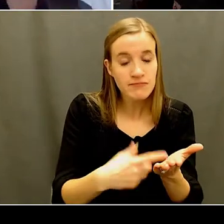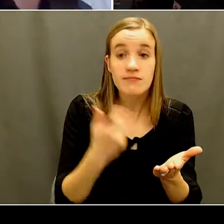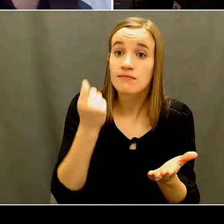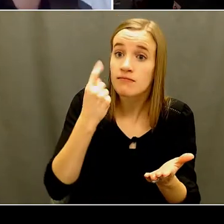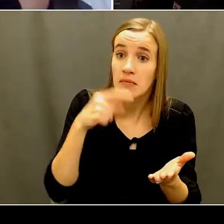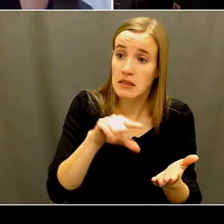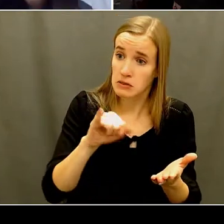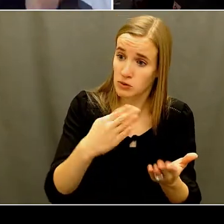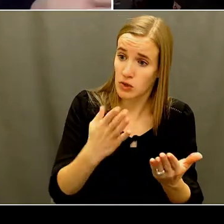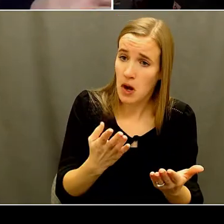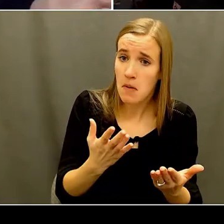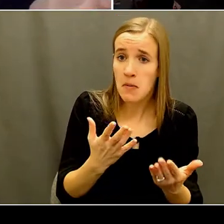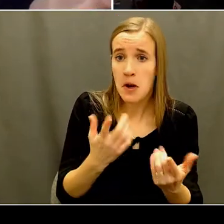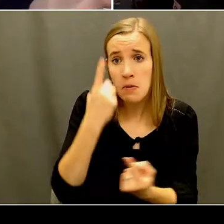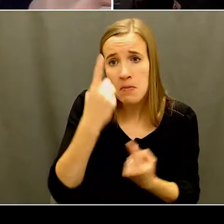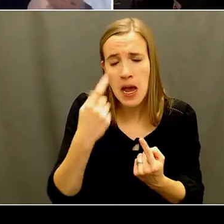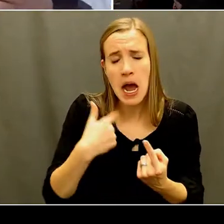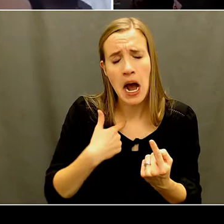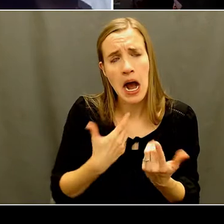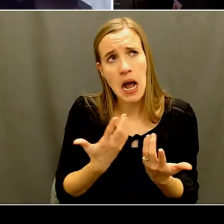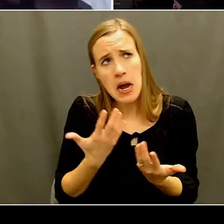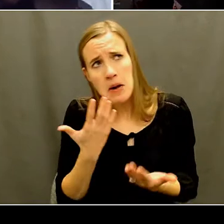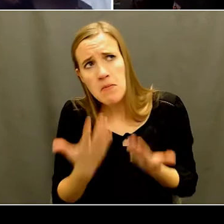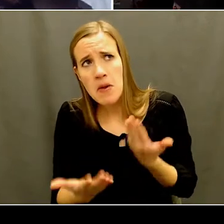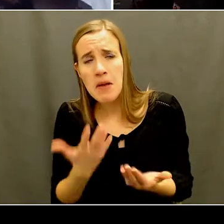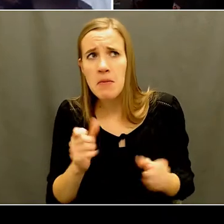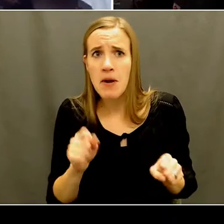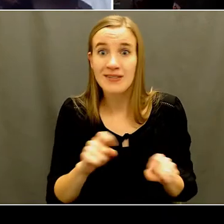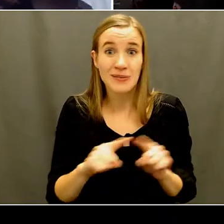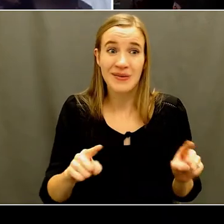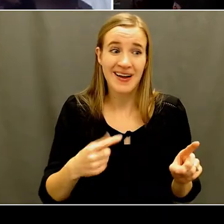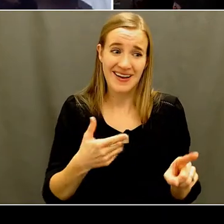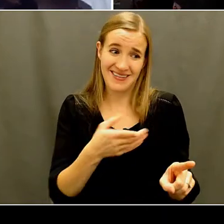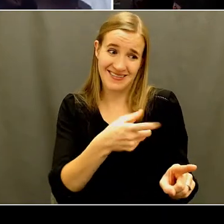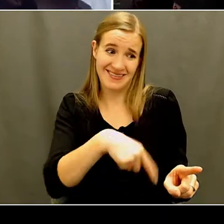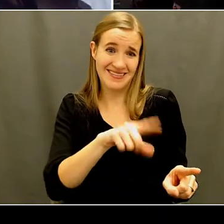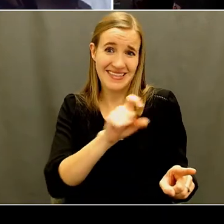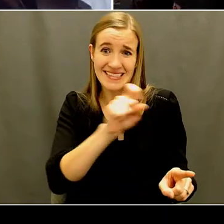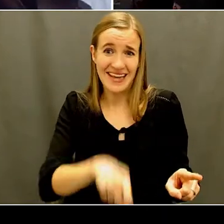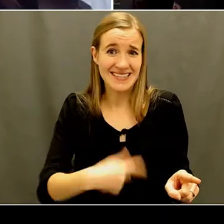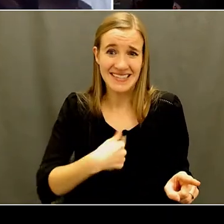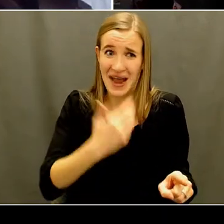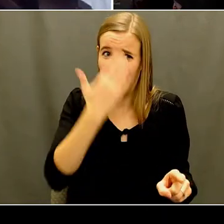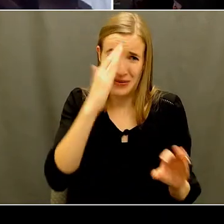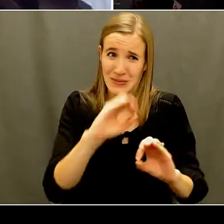challenges are. Here's what I think you need to do. And in this conversation,